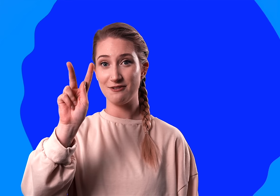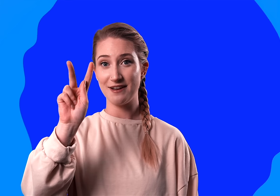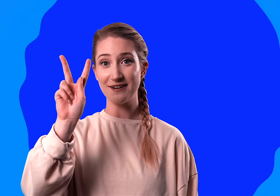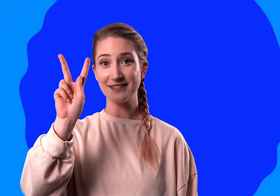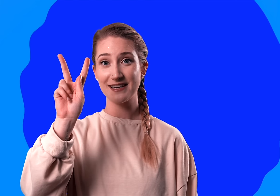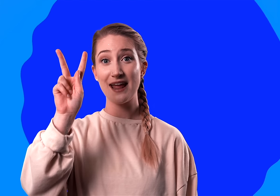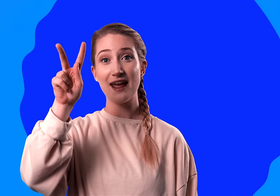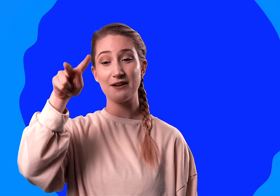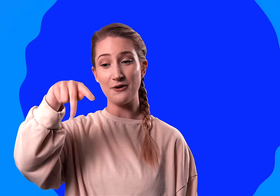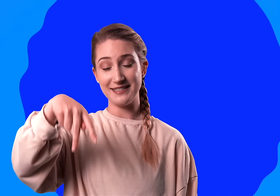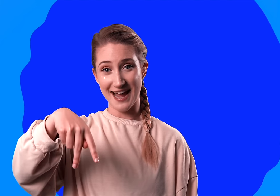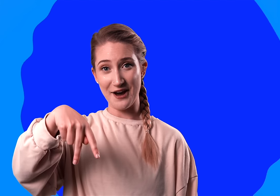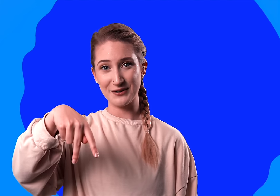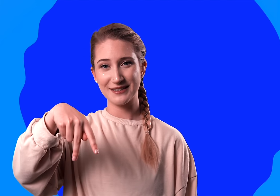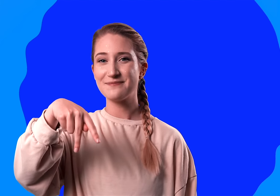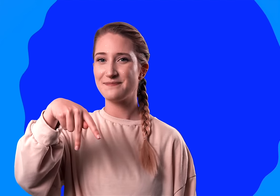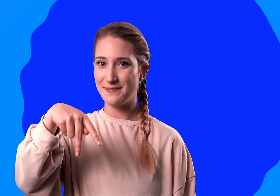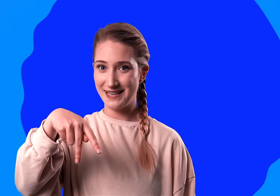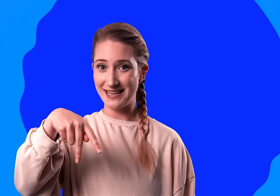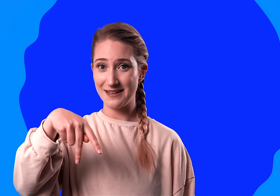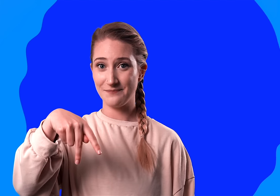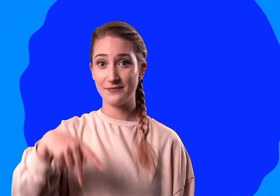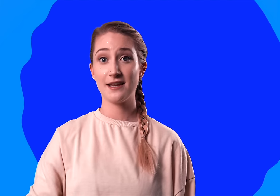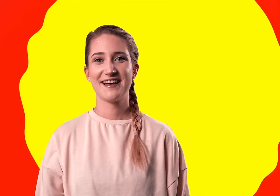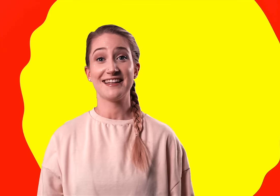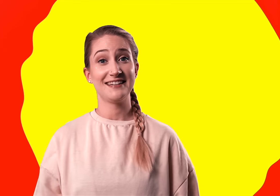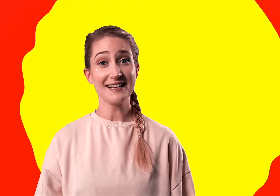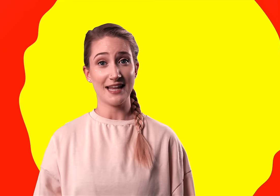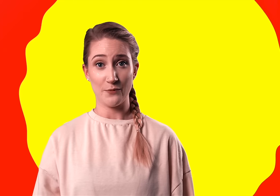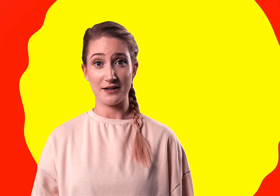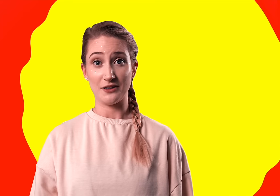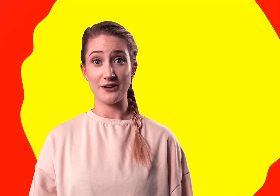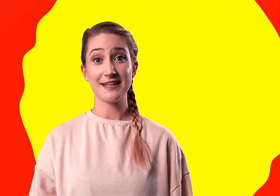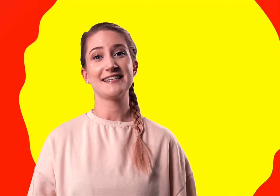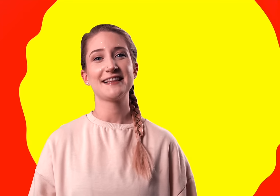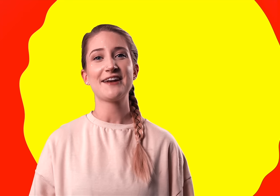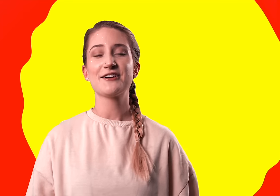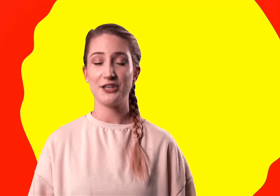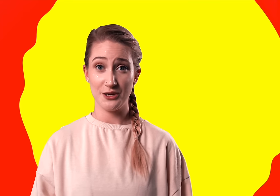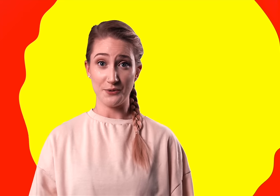two fingers, and go down. P. The next letter we're going to learn is the letter Q.